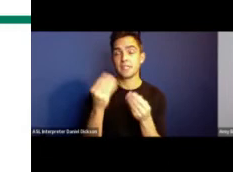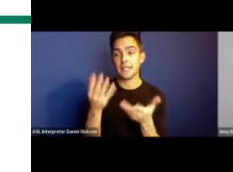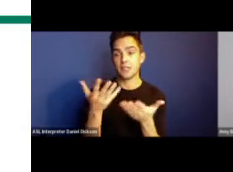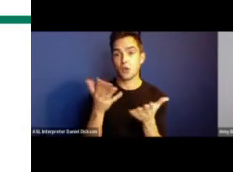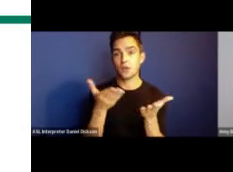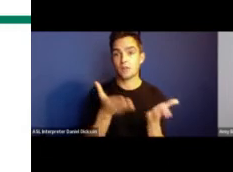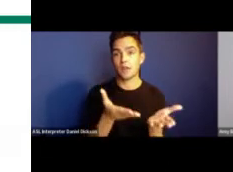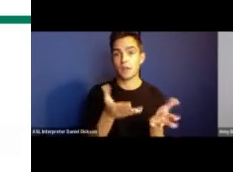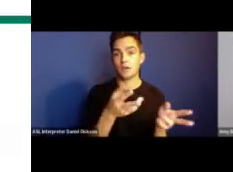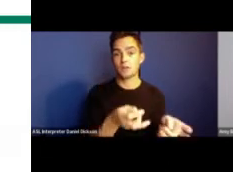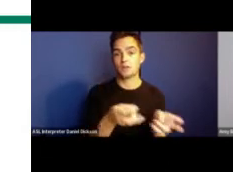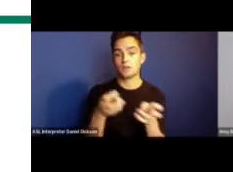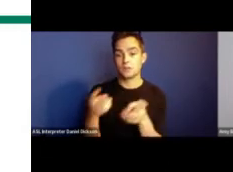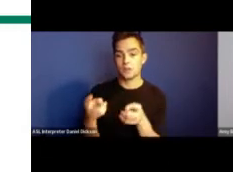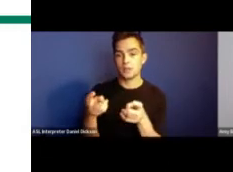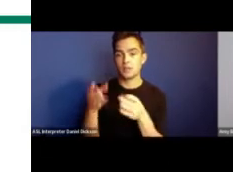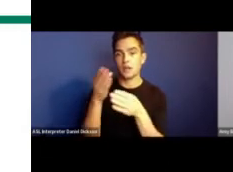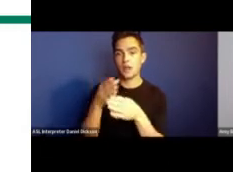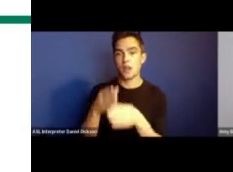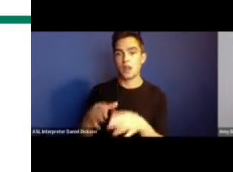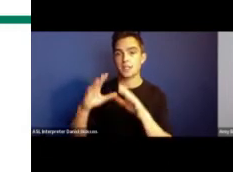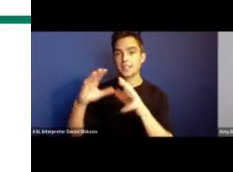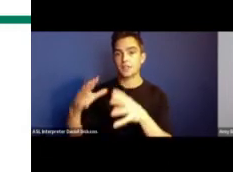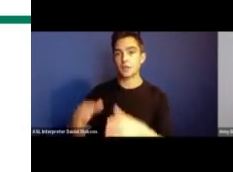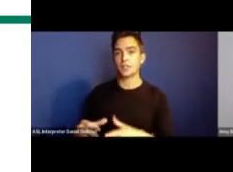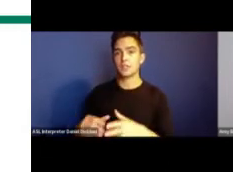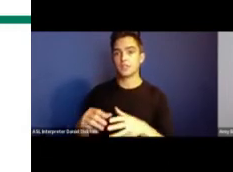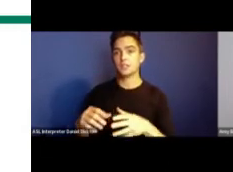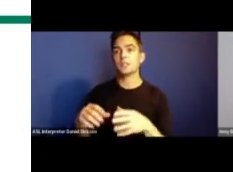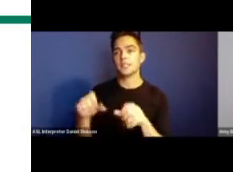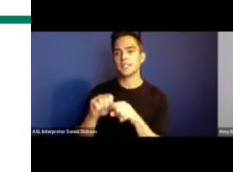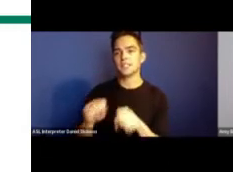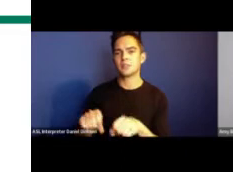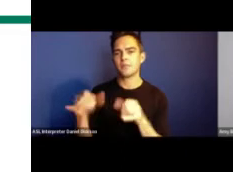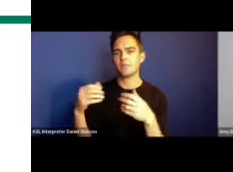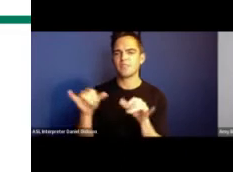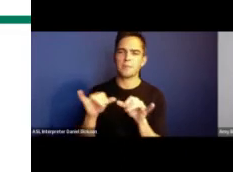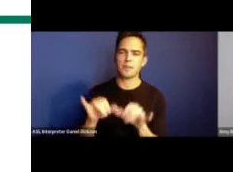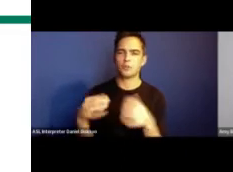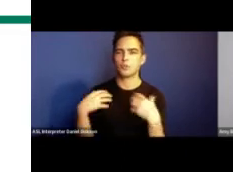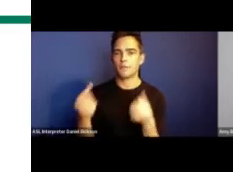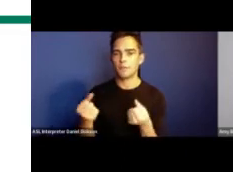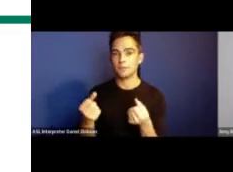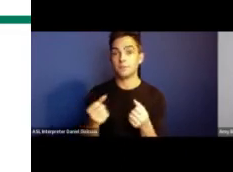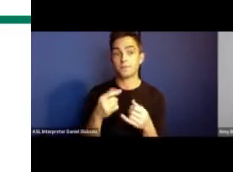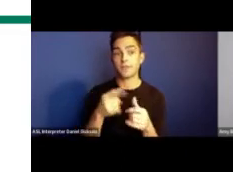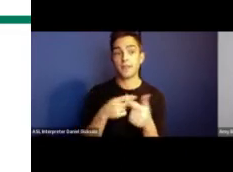just begun to categorize it within Samson's dimensions of recovery. And the last data set